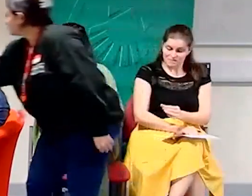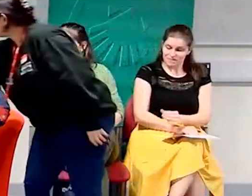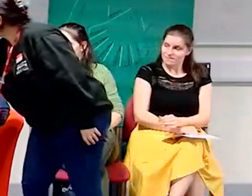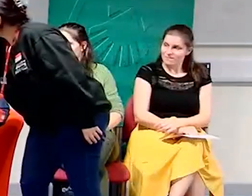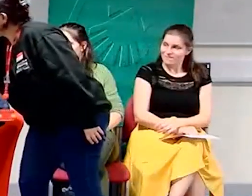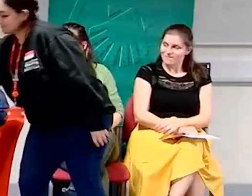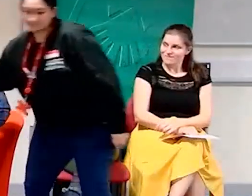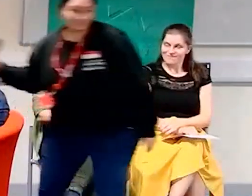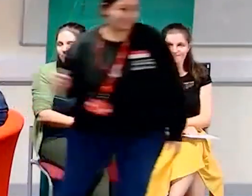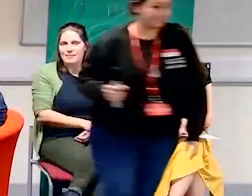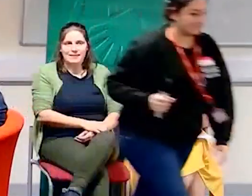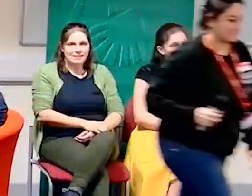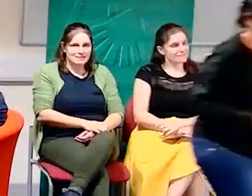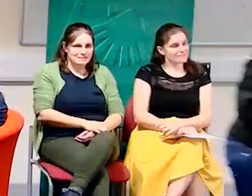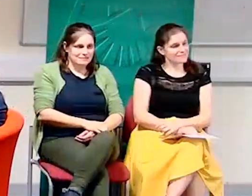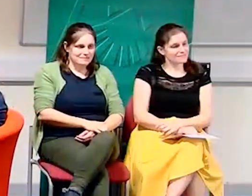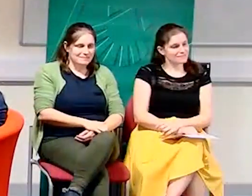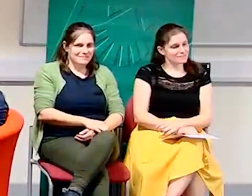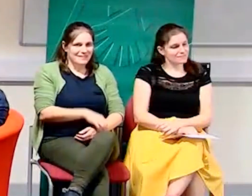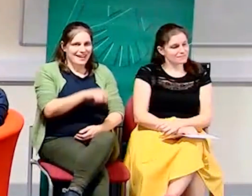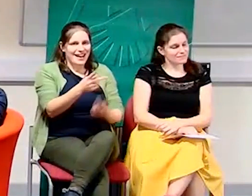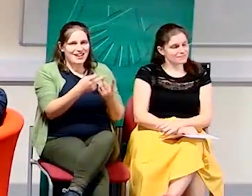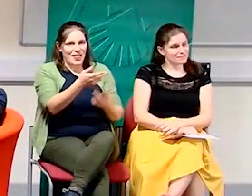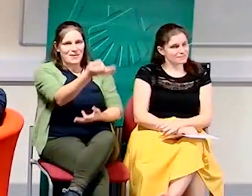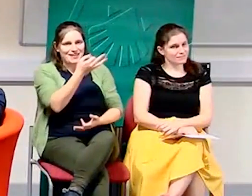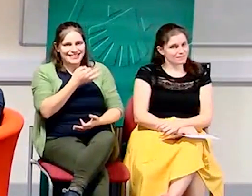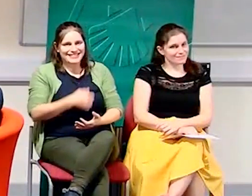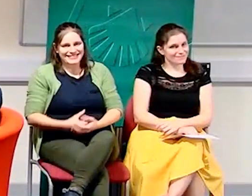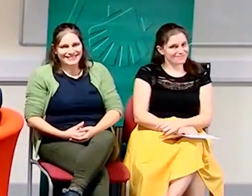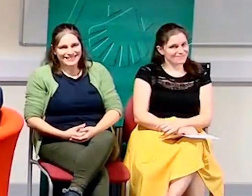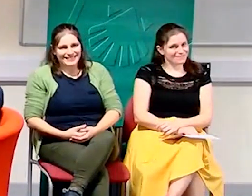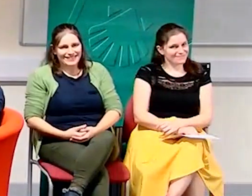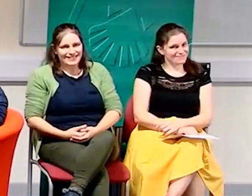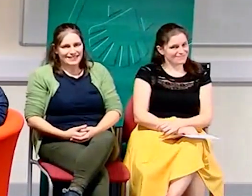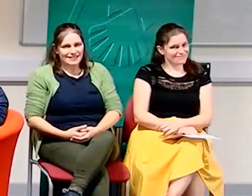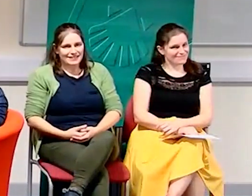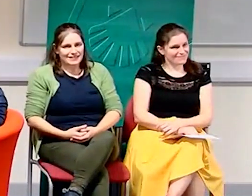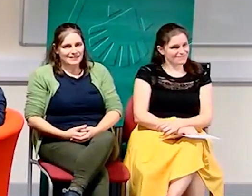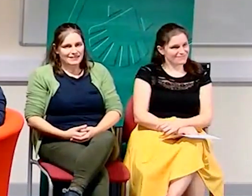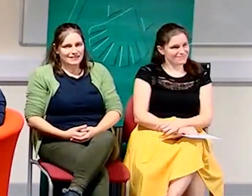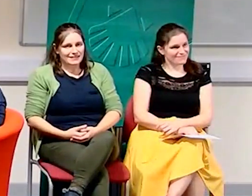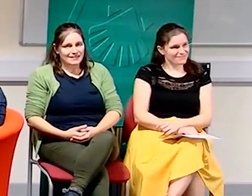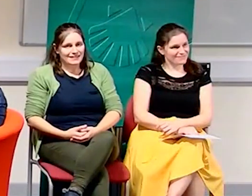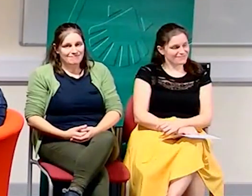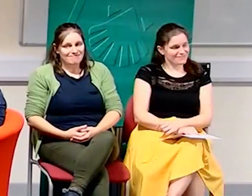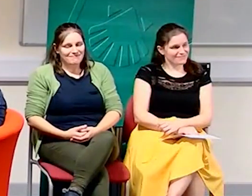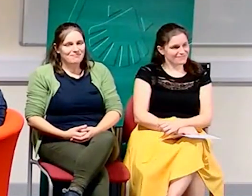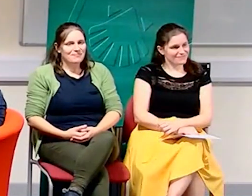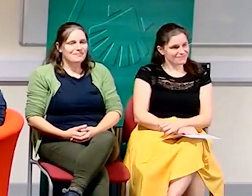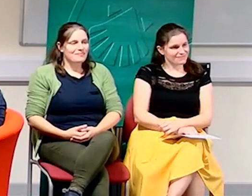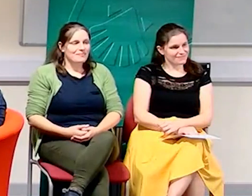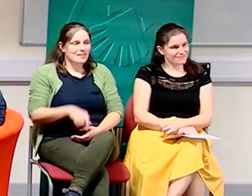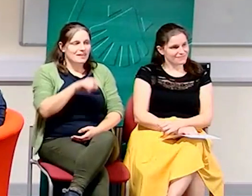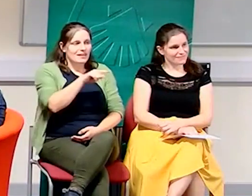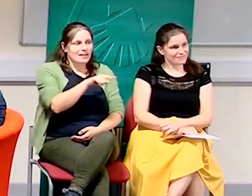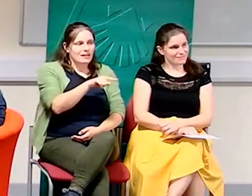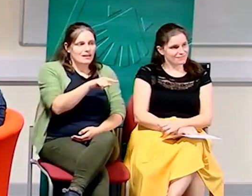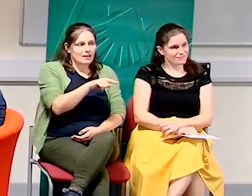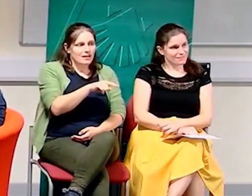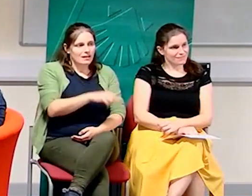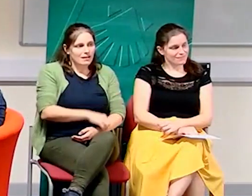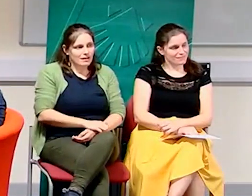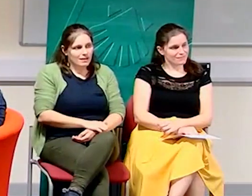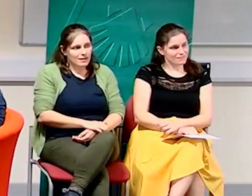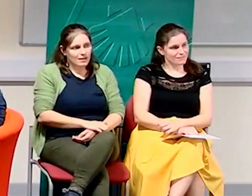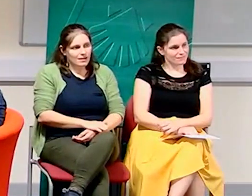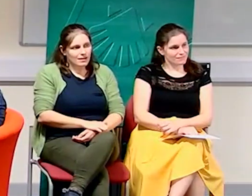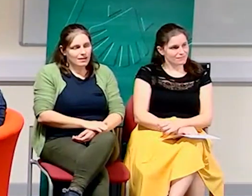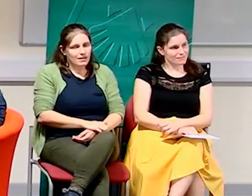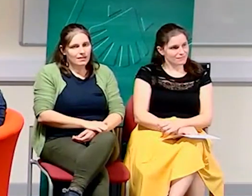panel I very recently started sharing all about my story of being neurodivergent